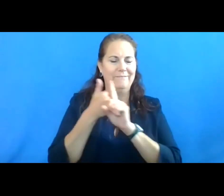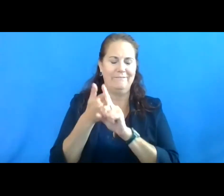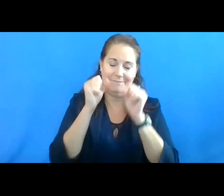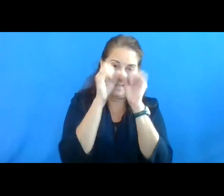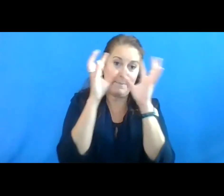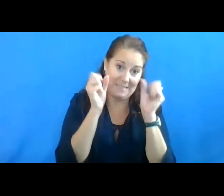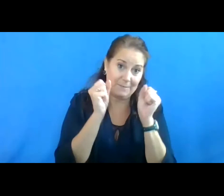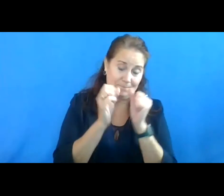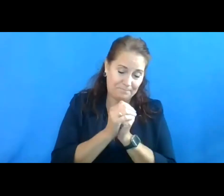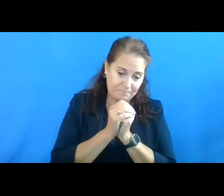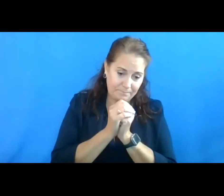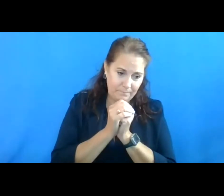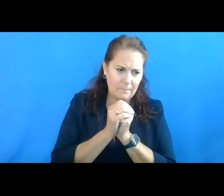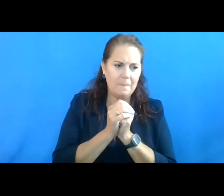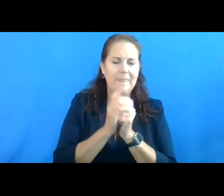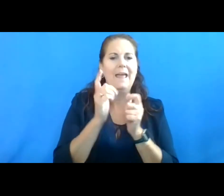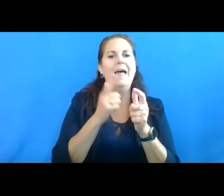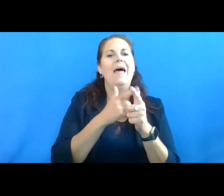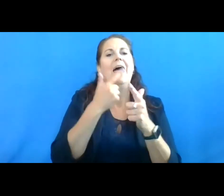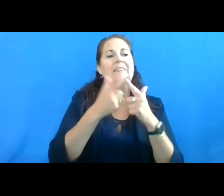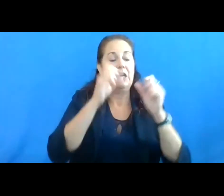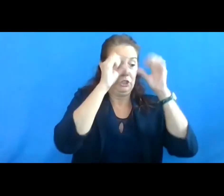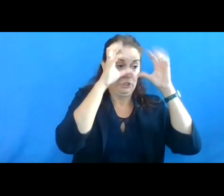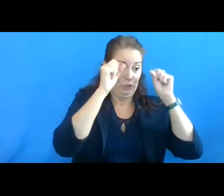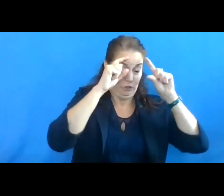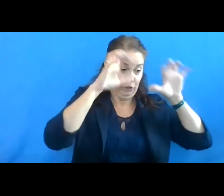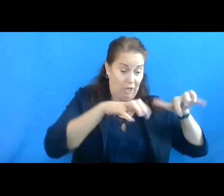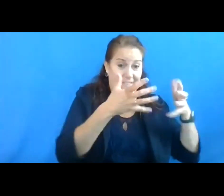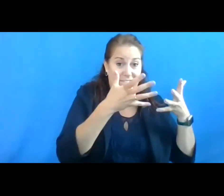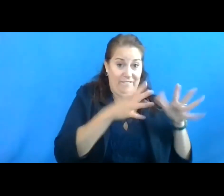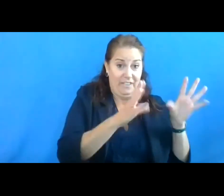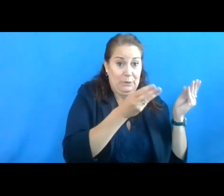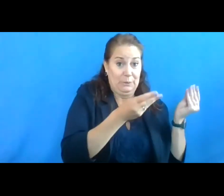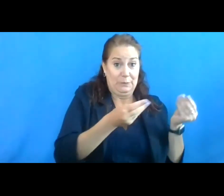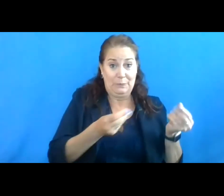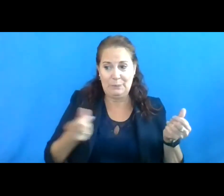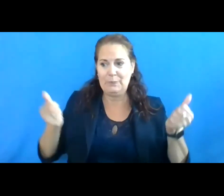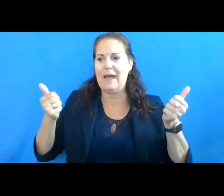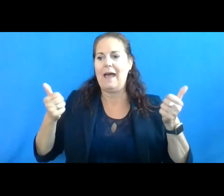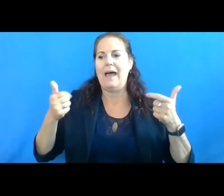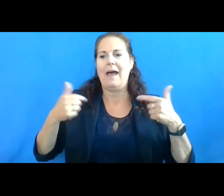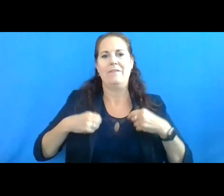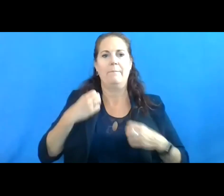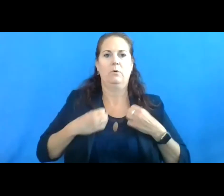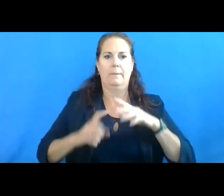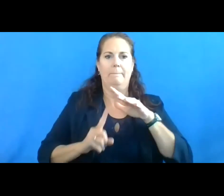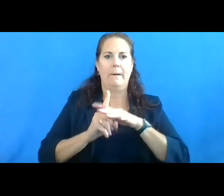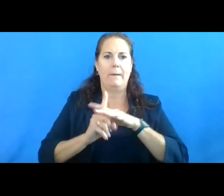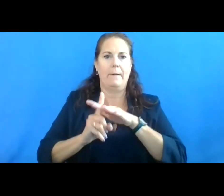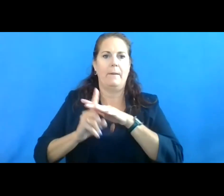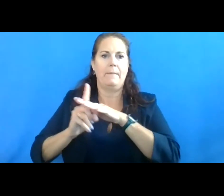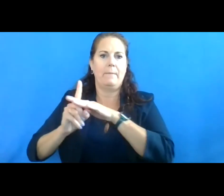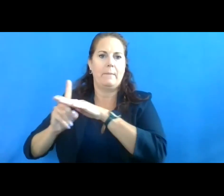And then when coming out of shock, that's when you have the effect, the emotions.